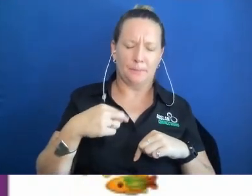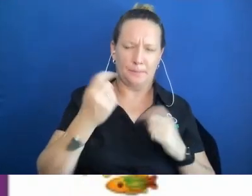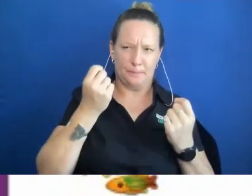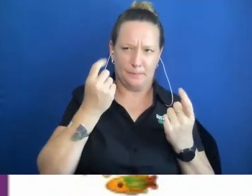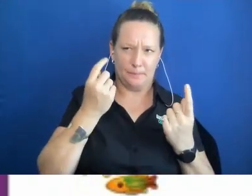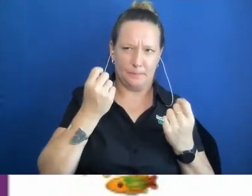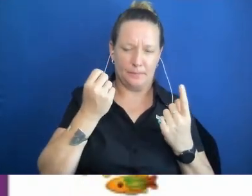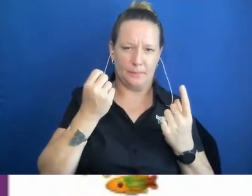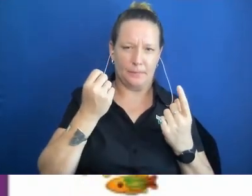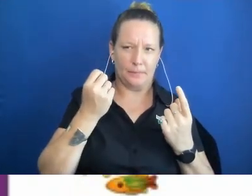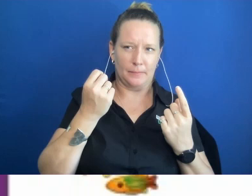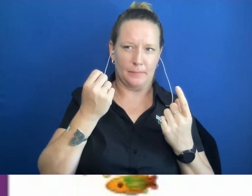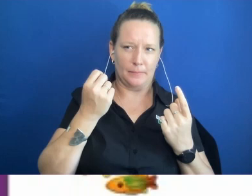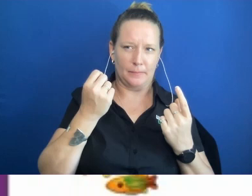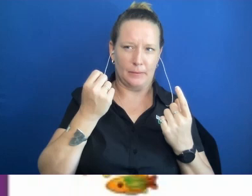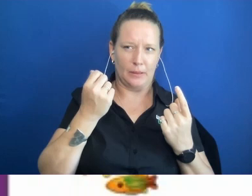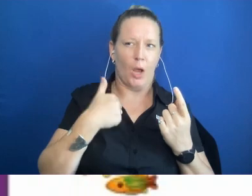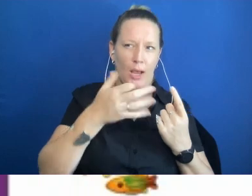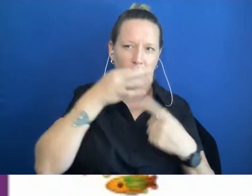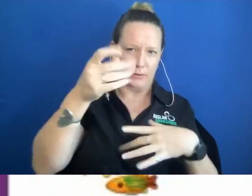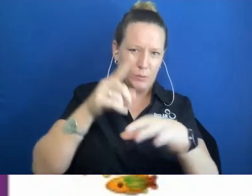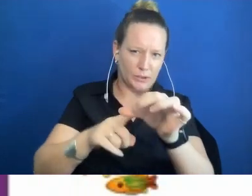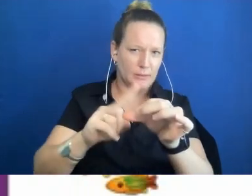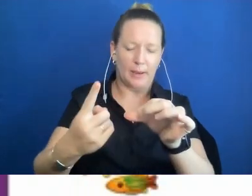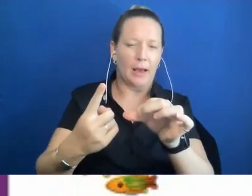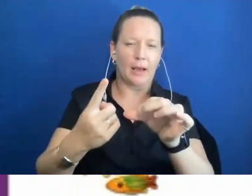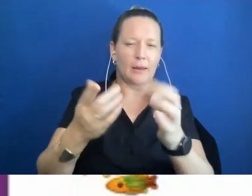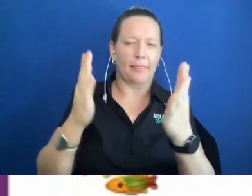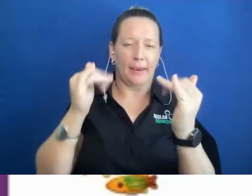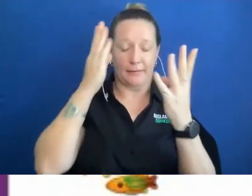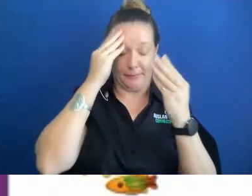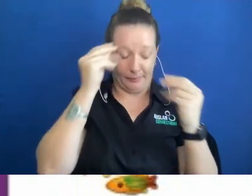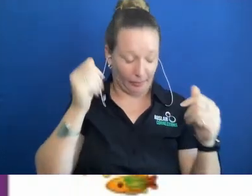so after the paediatrician had left i went into a room by myself and I cried